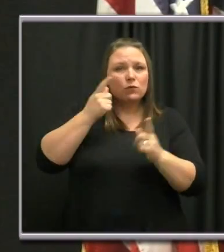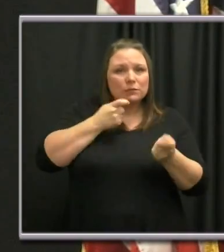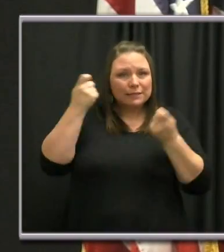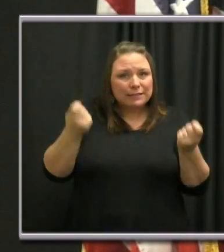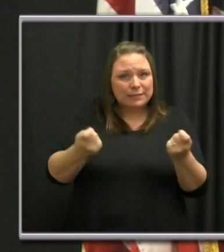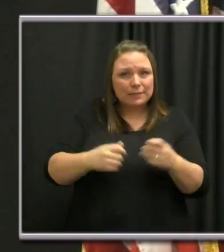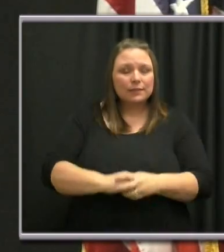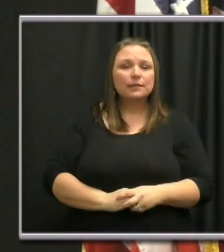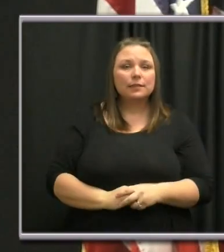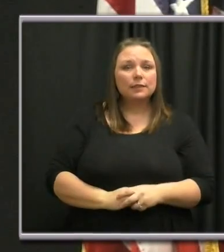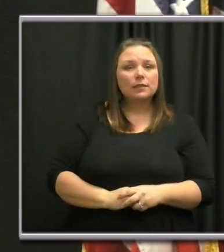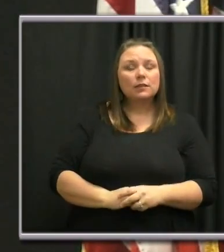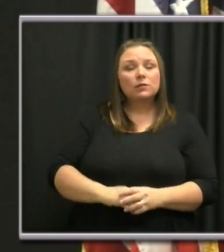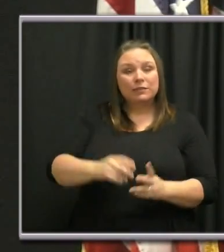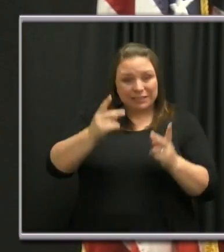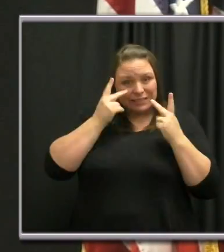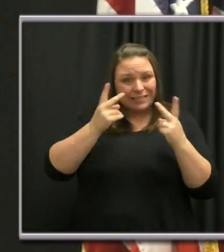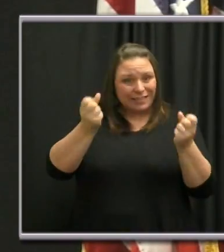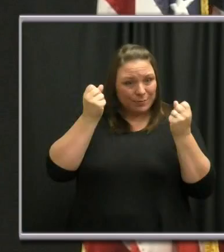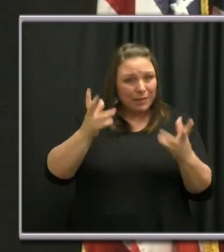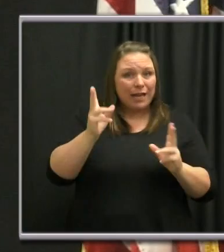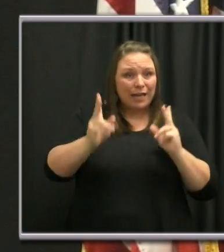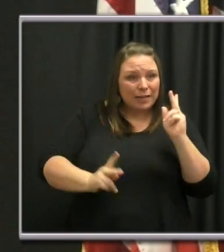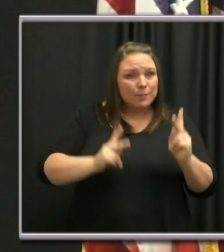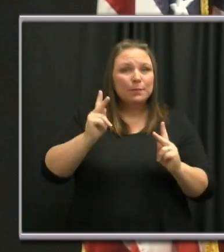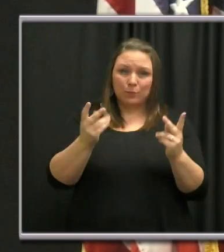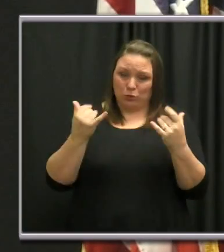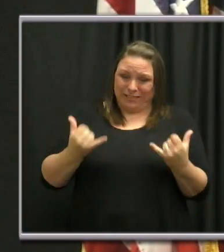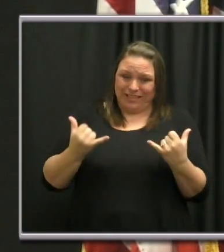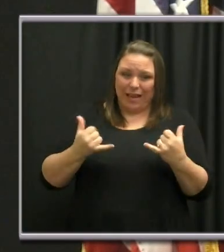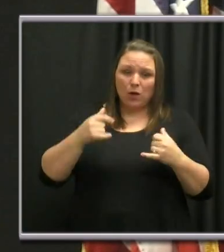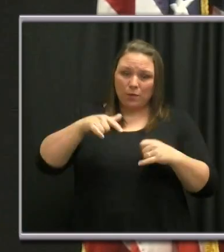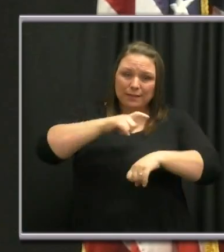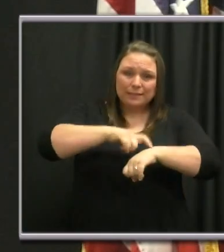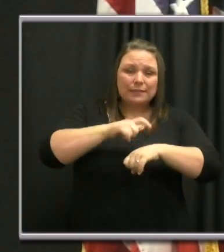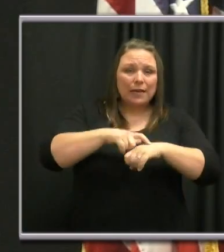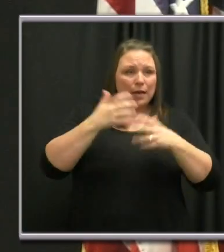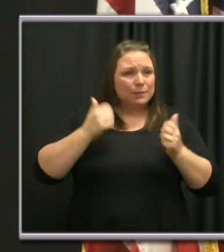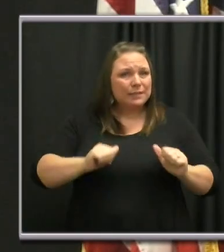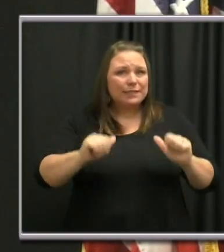AND THE SACRIFICE OF HIMSELF.